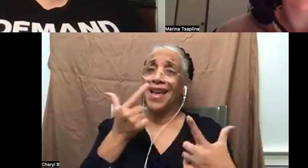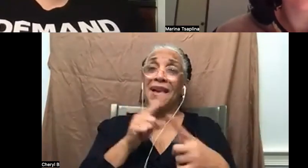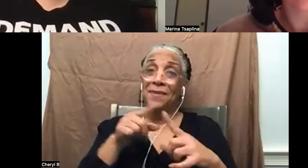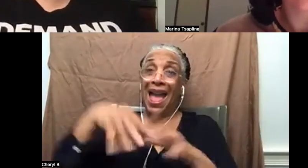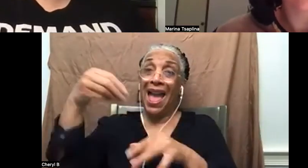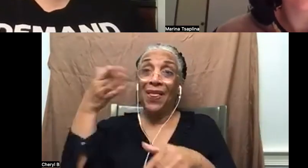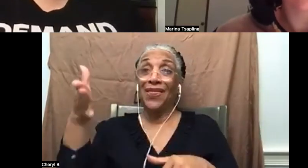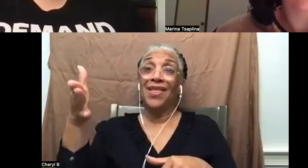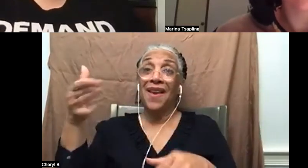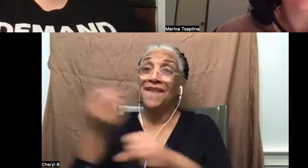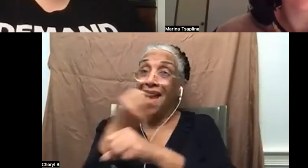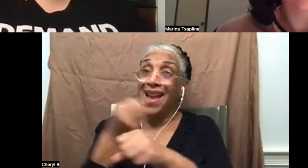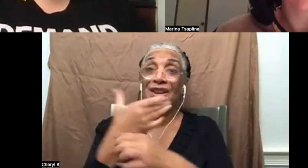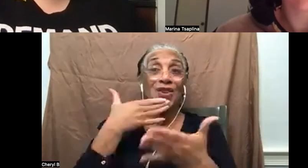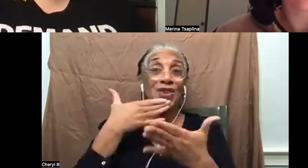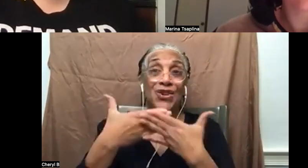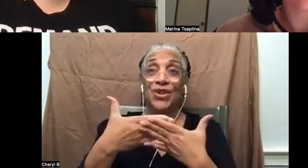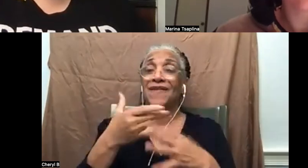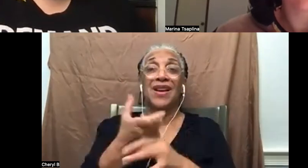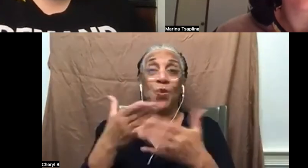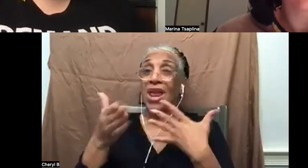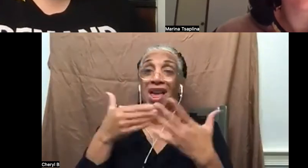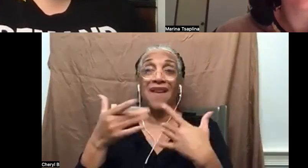fight is. That also keeps me going.